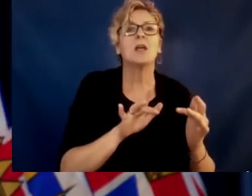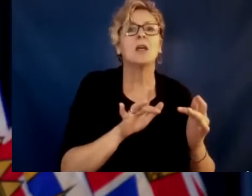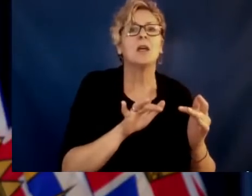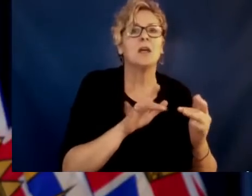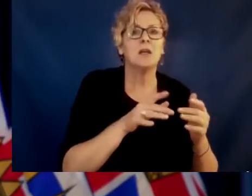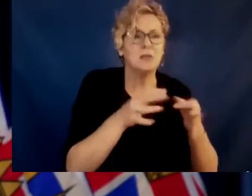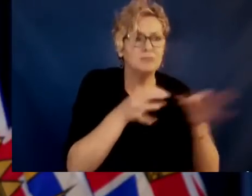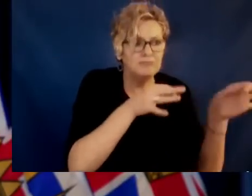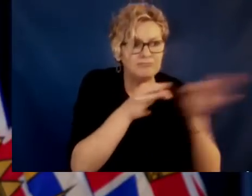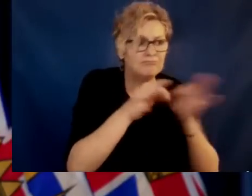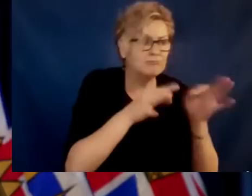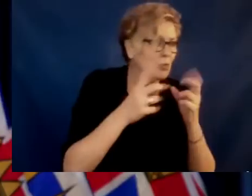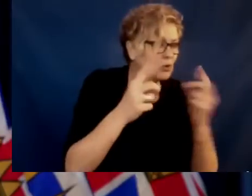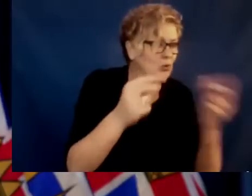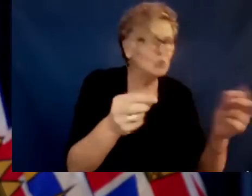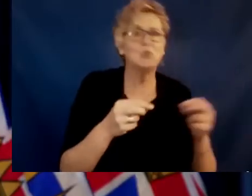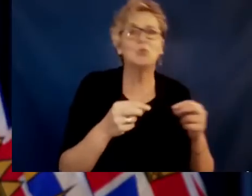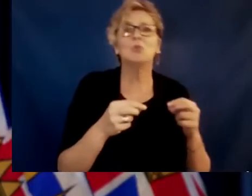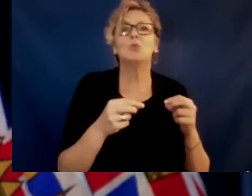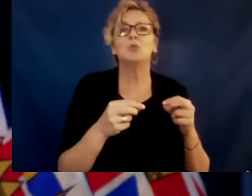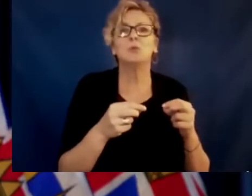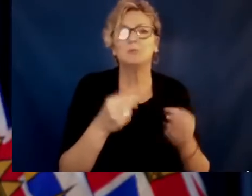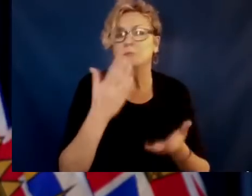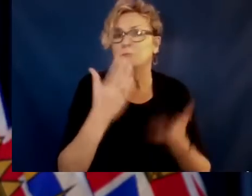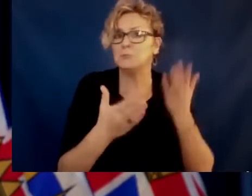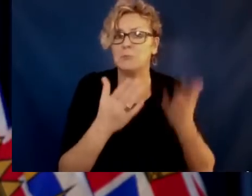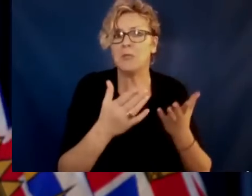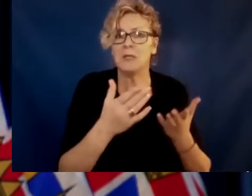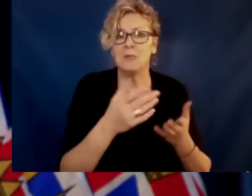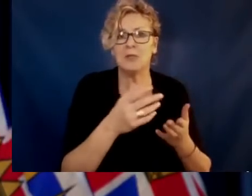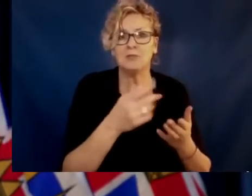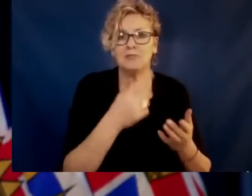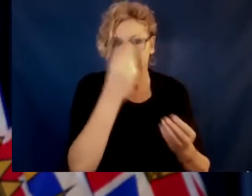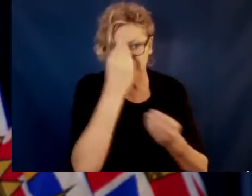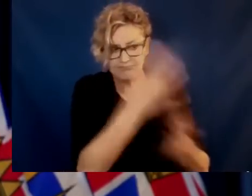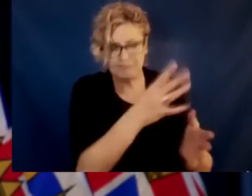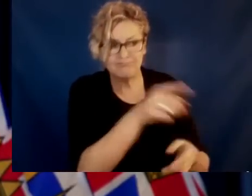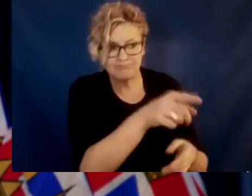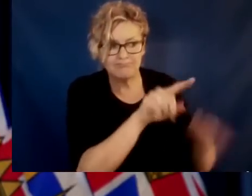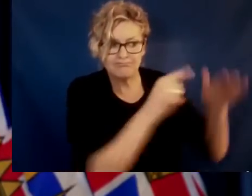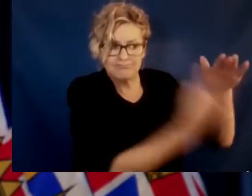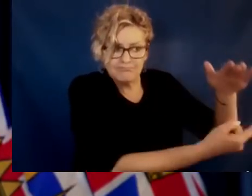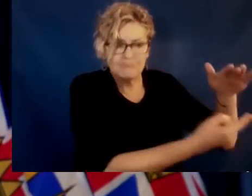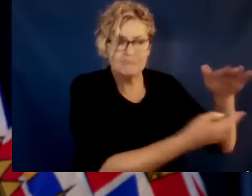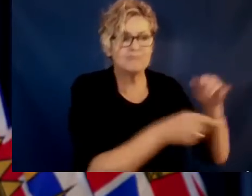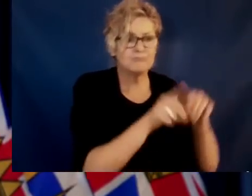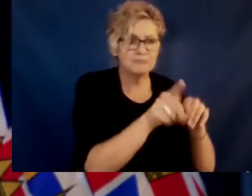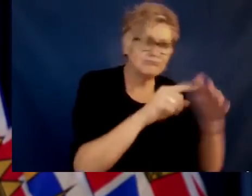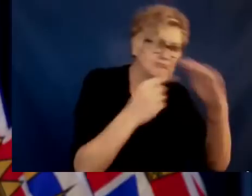Things are being managed. We have good connections with public health, and that we're making it through this.